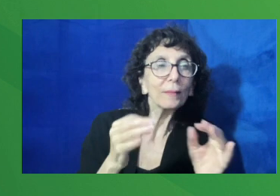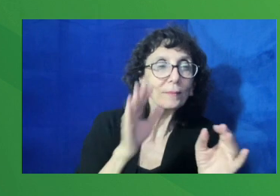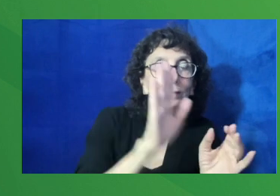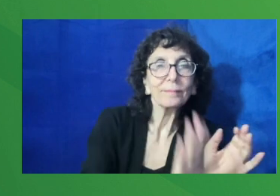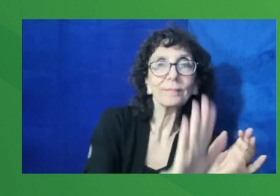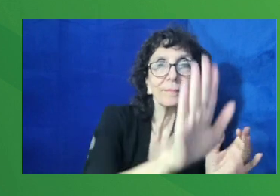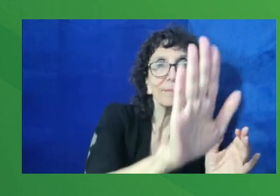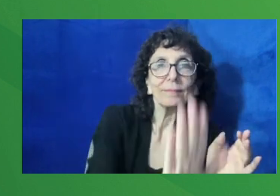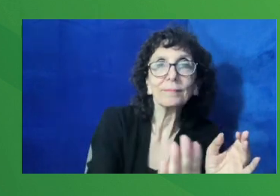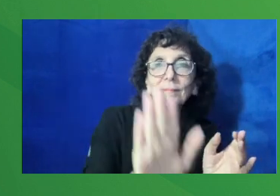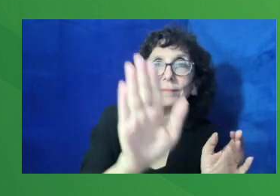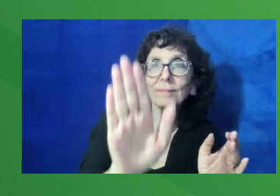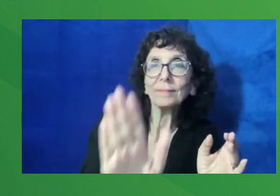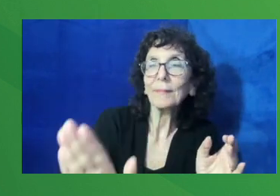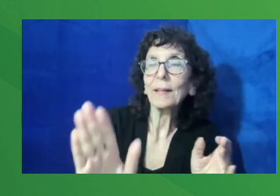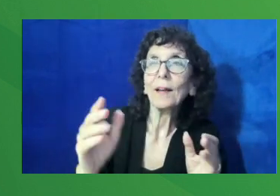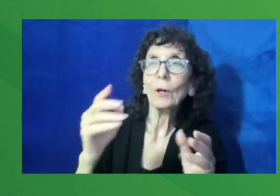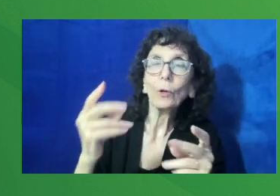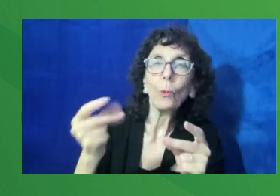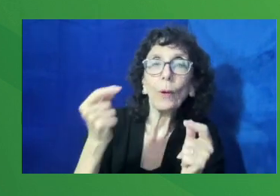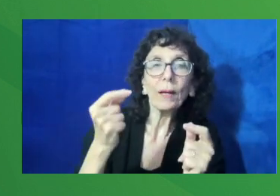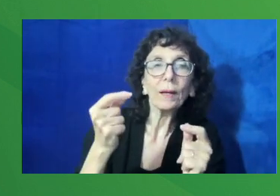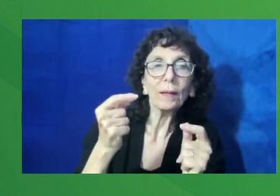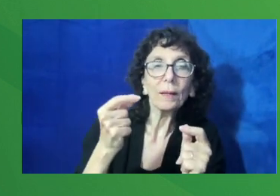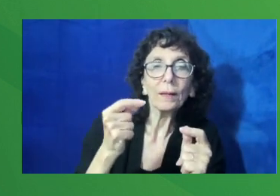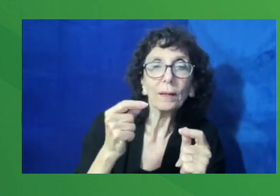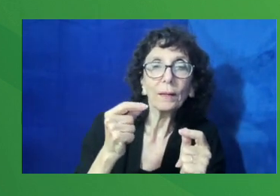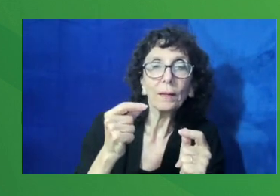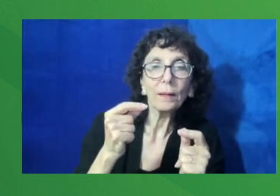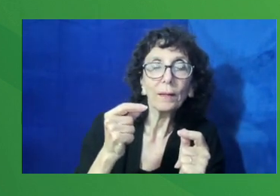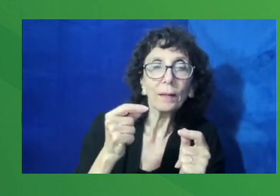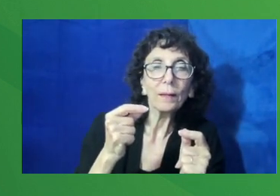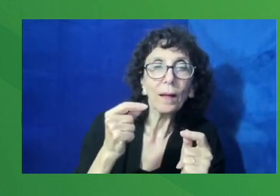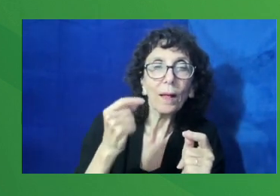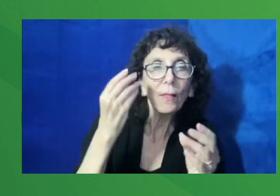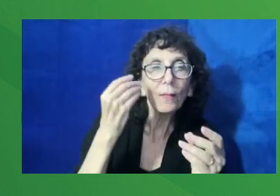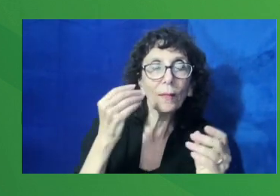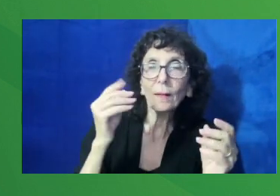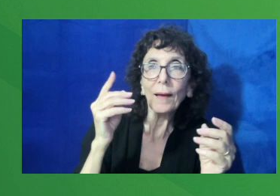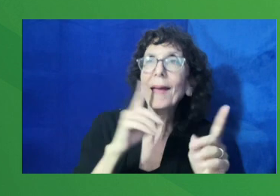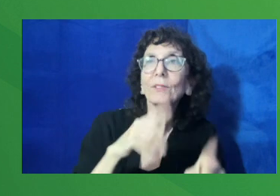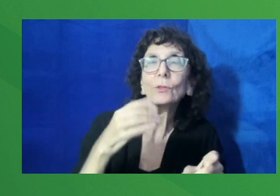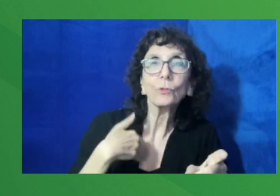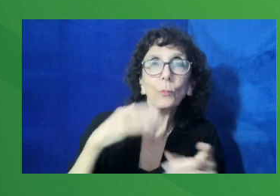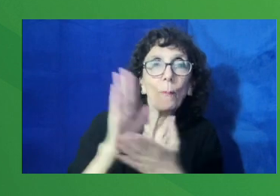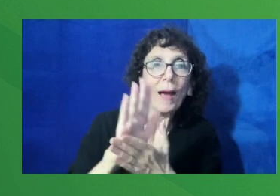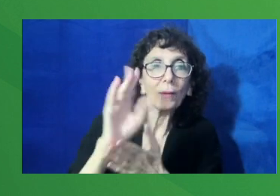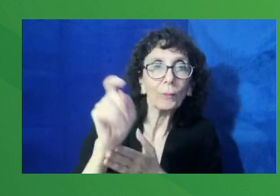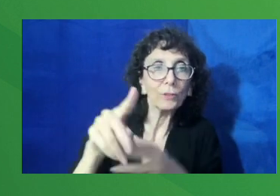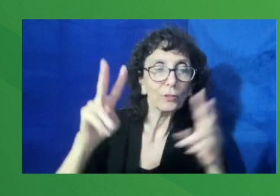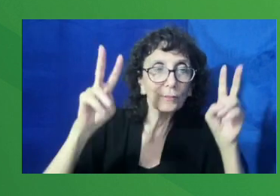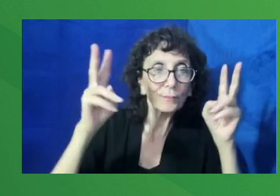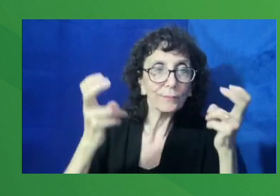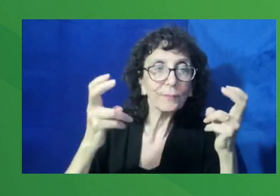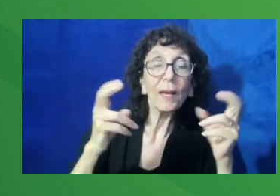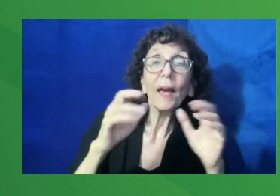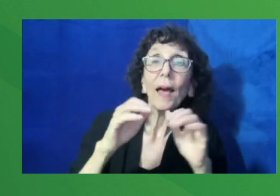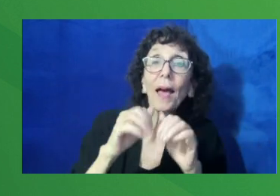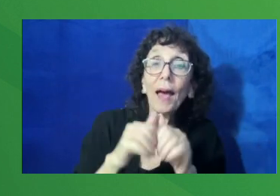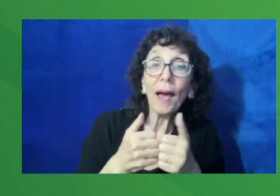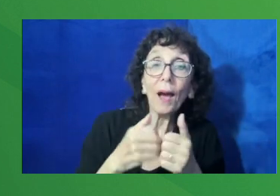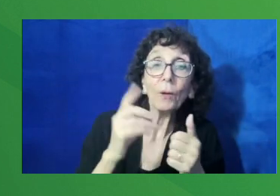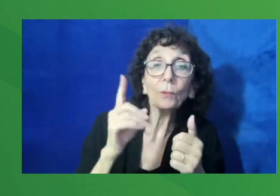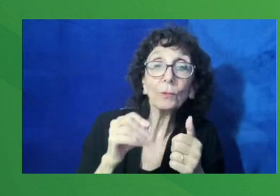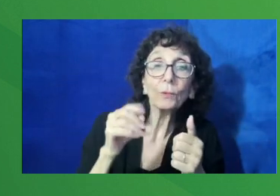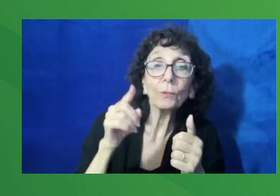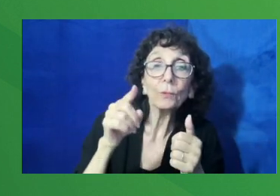just take a quick thoughts of this question which is, how would you articulate the intersection of